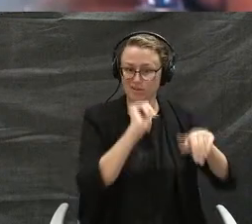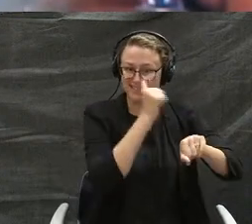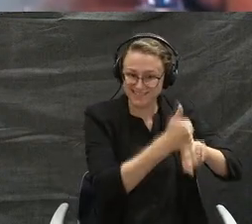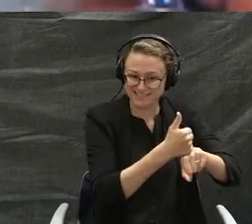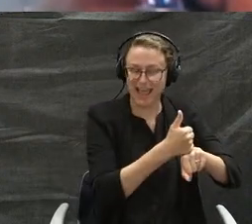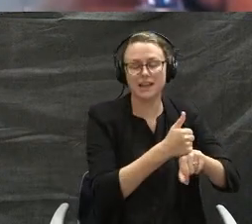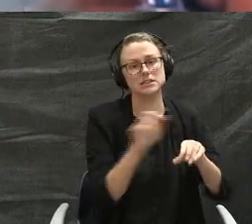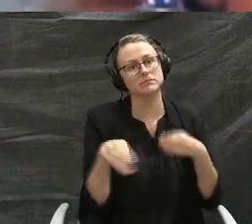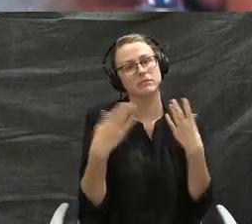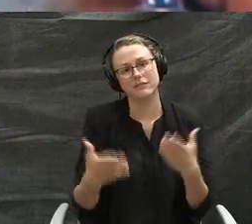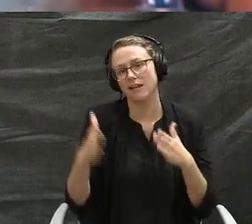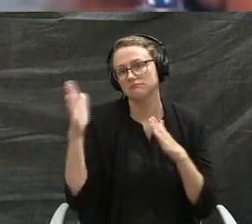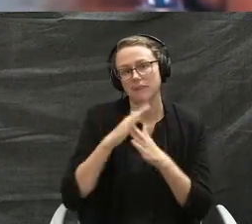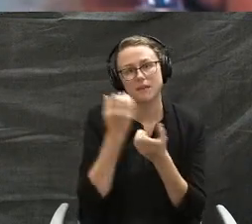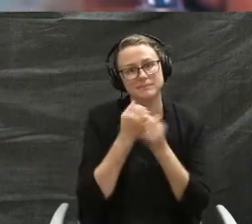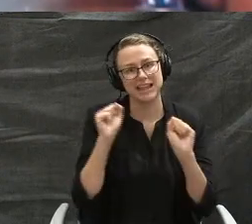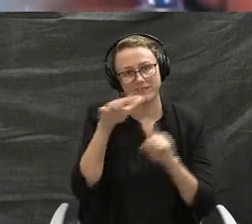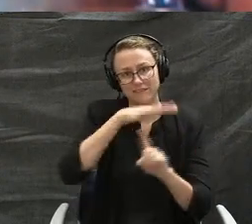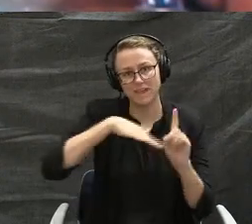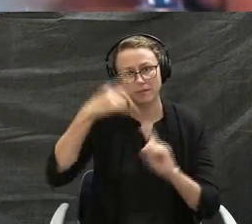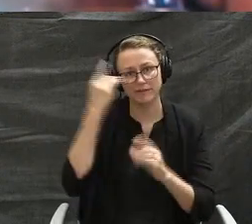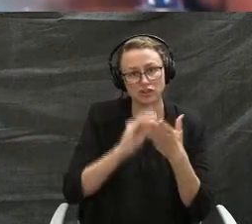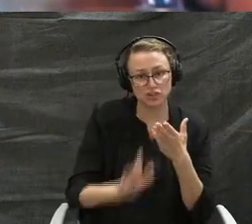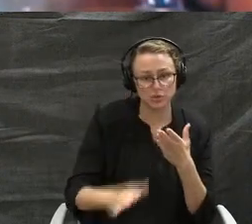environment for students and staff. and I can't reiterate